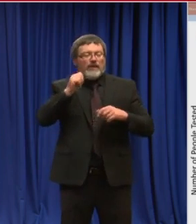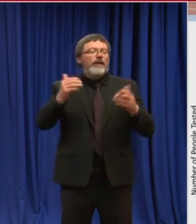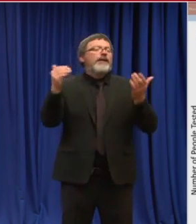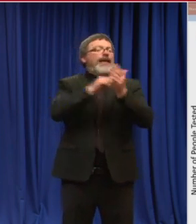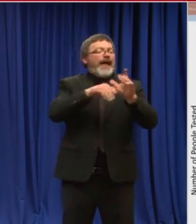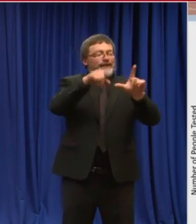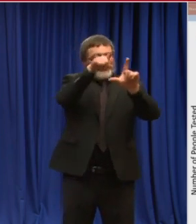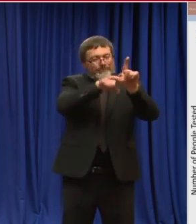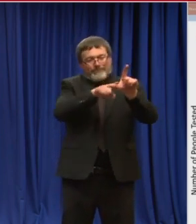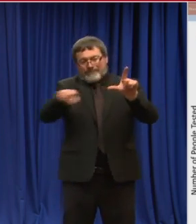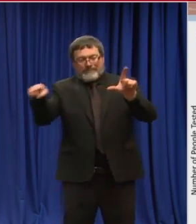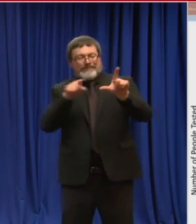AGAIN ON THE HORIZONTAL AXIS.